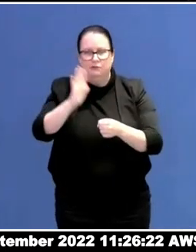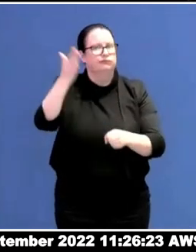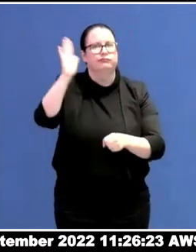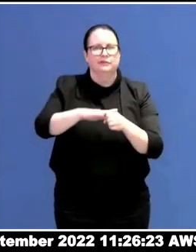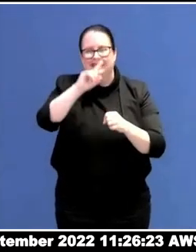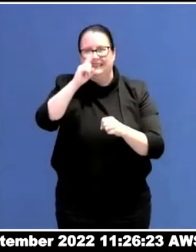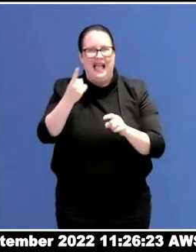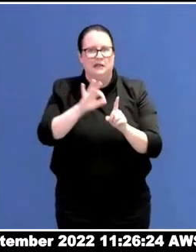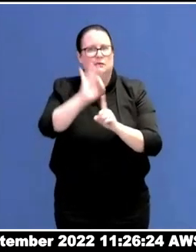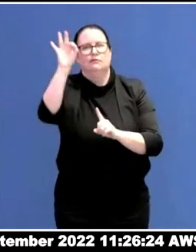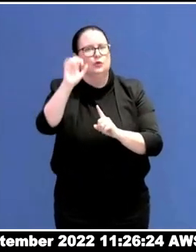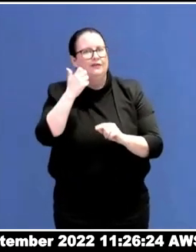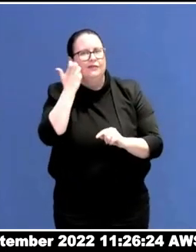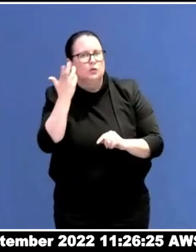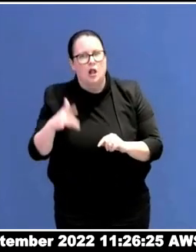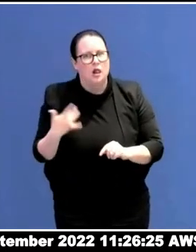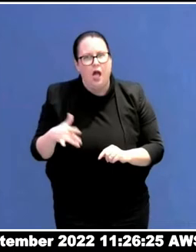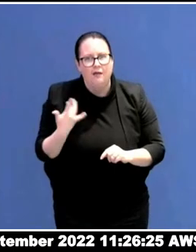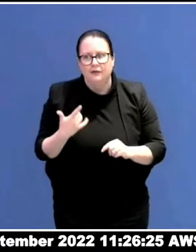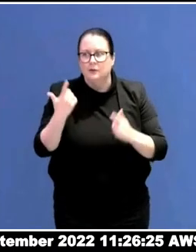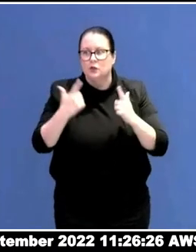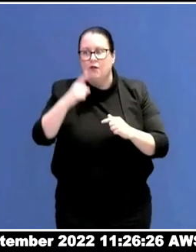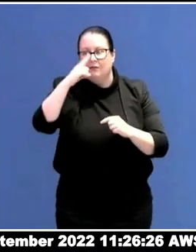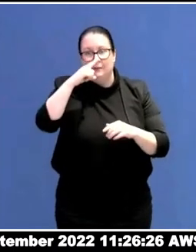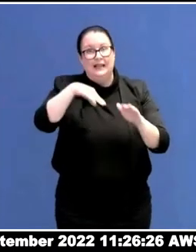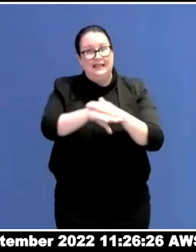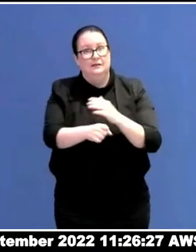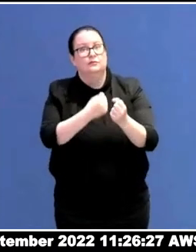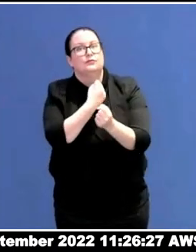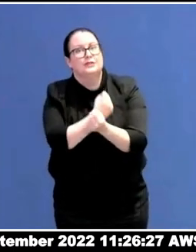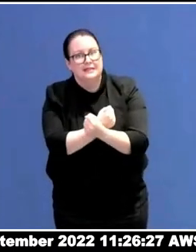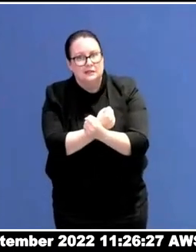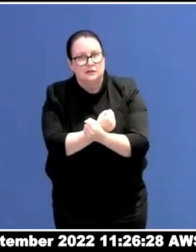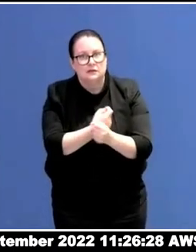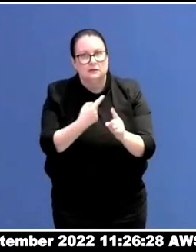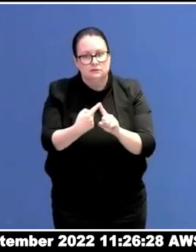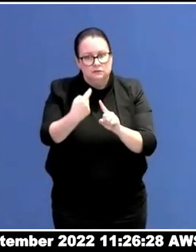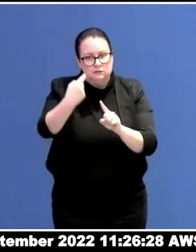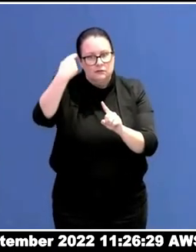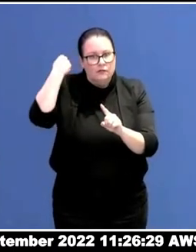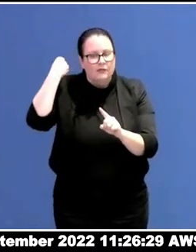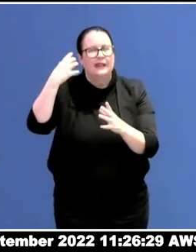Because a lot of the families and a lot of the individuals in that particular prison, they had so many - so many issues.